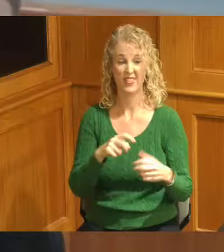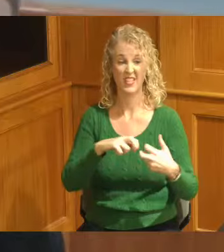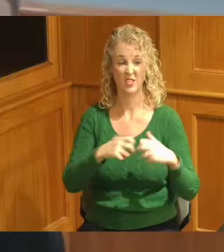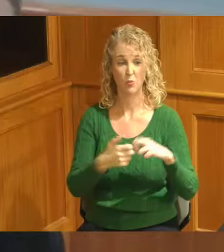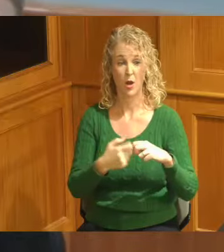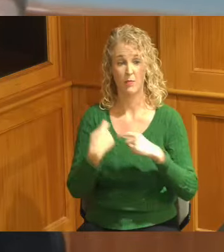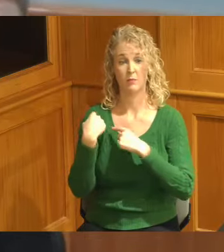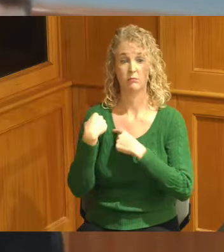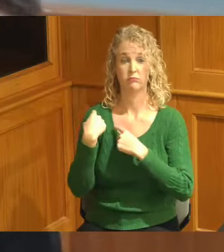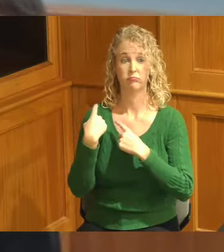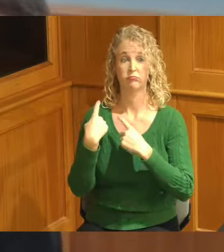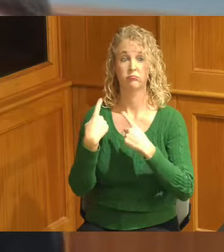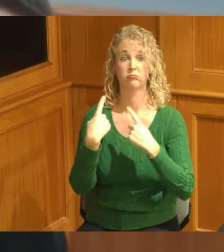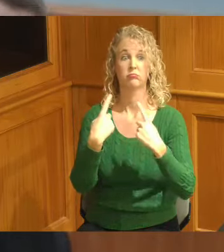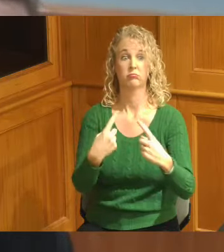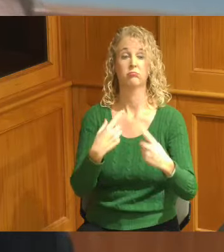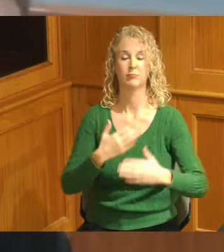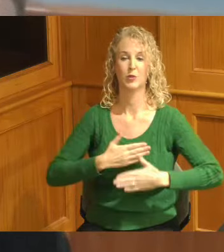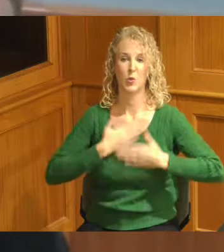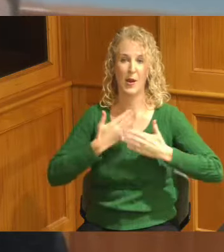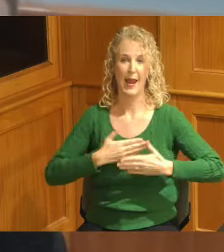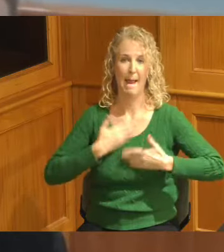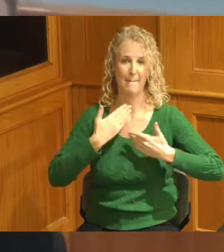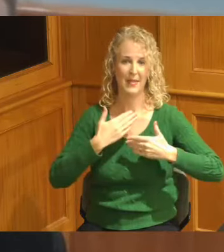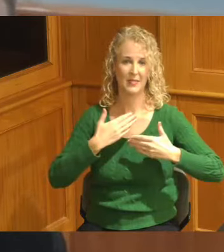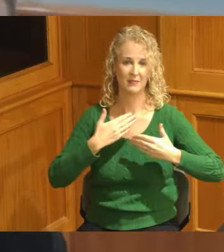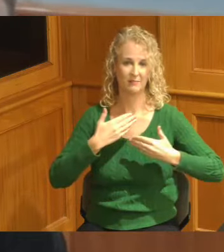for the city of Norwood and so we're happy to be partnered with them. Great. Thank you